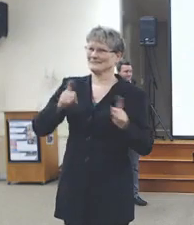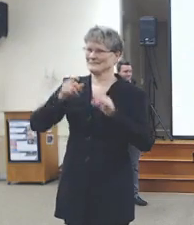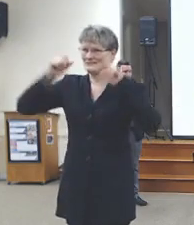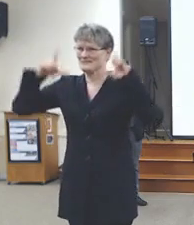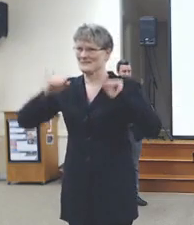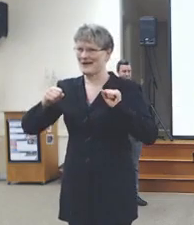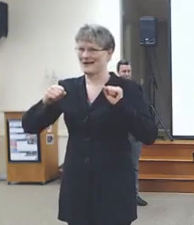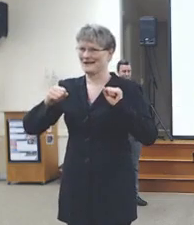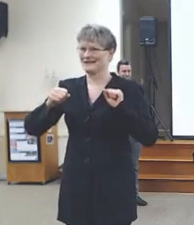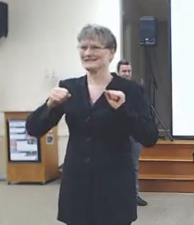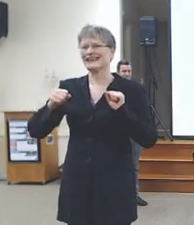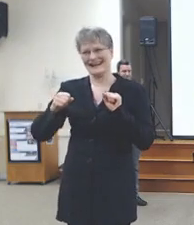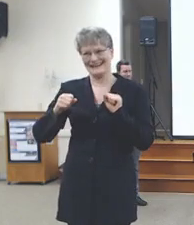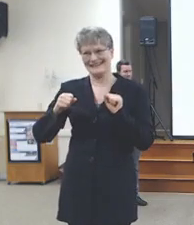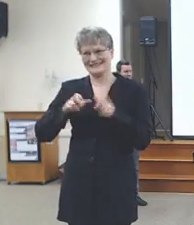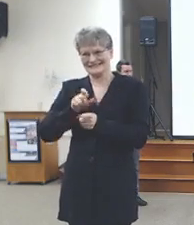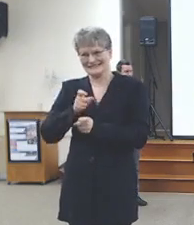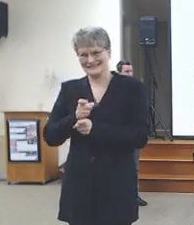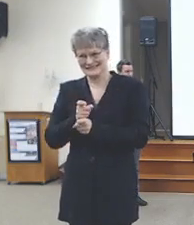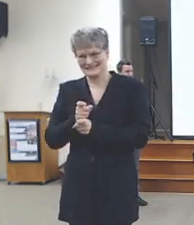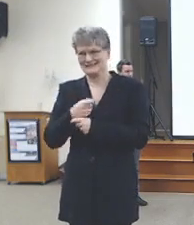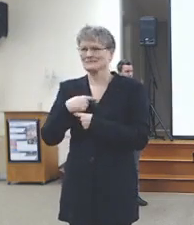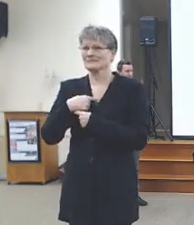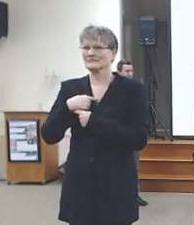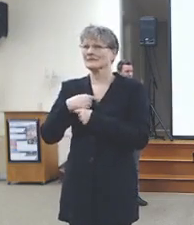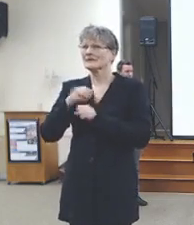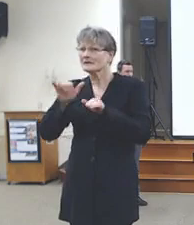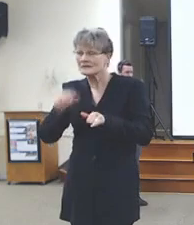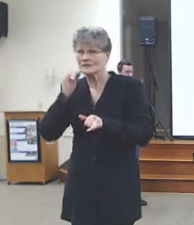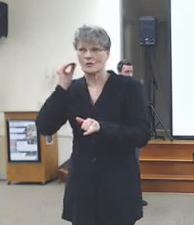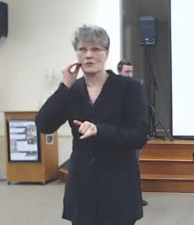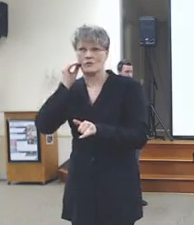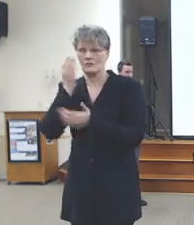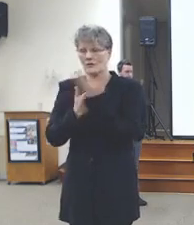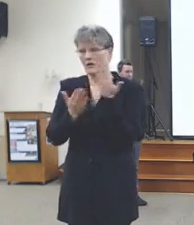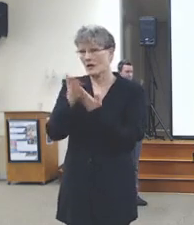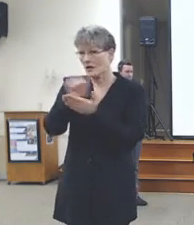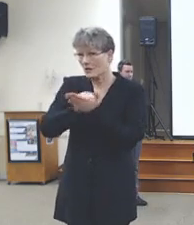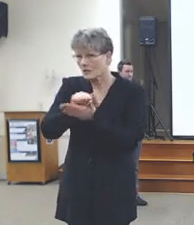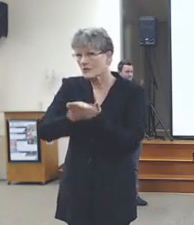hands, isolate yourself from other human beings, stay six feet away from everyone.